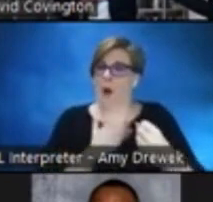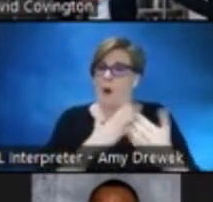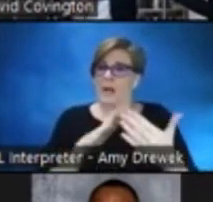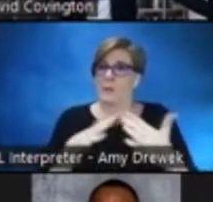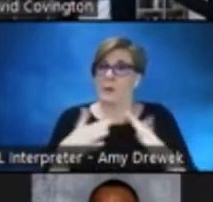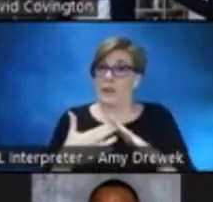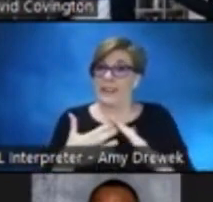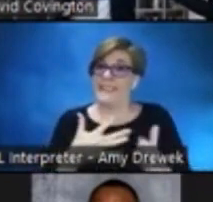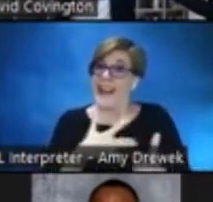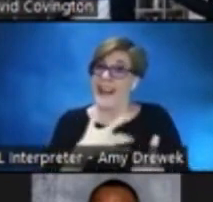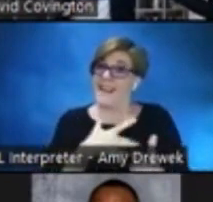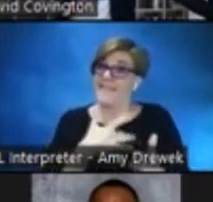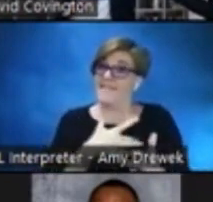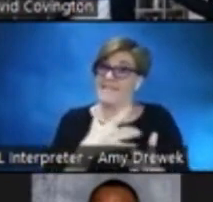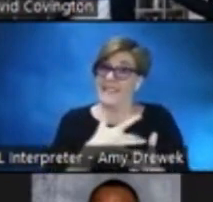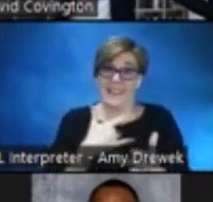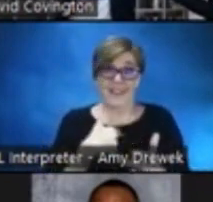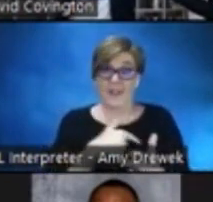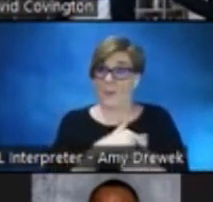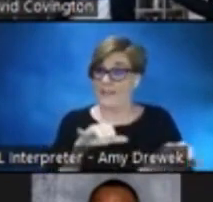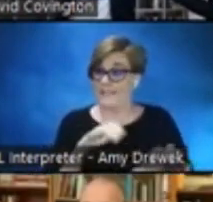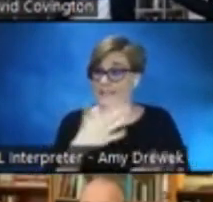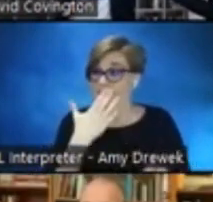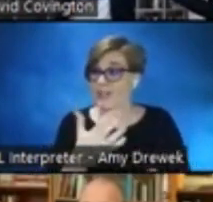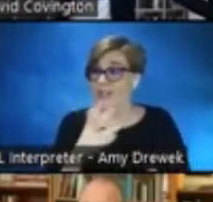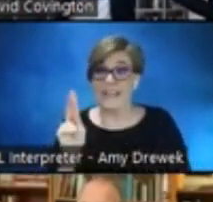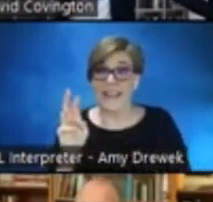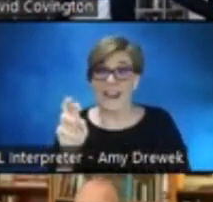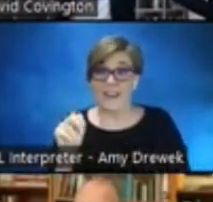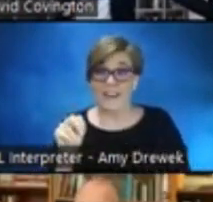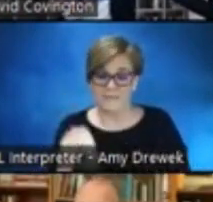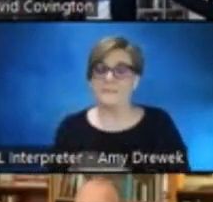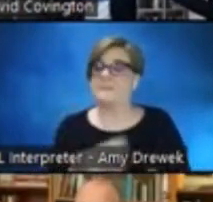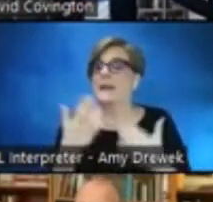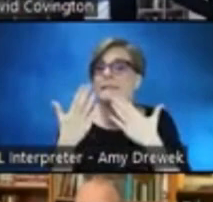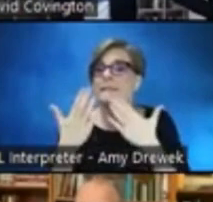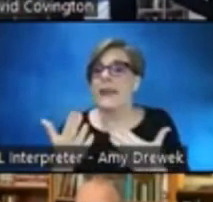LOOK FORWARD TO SEEING YOU NEXT TIME.